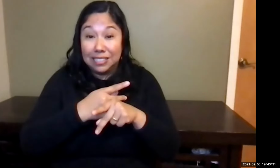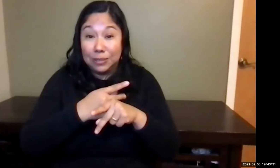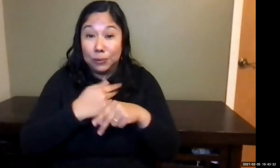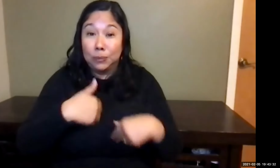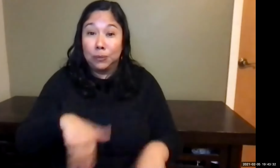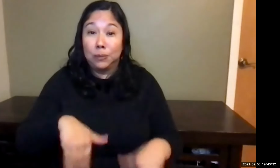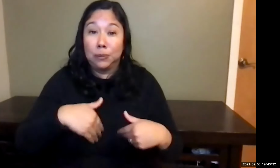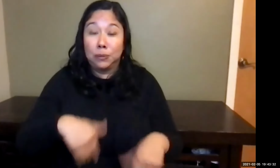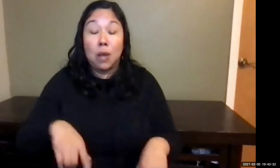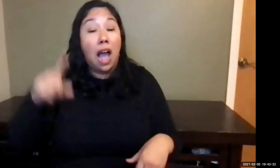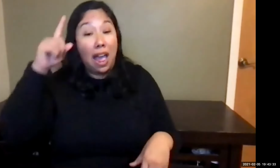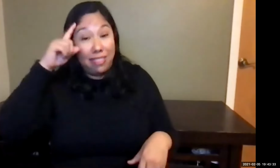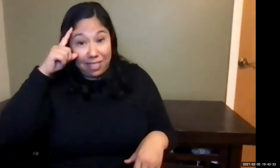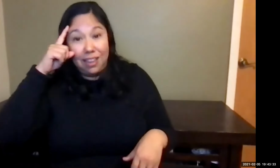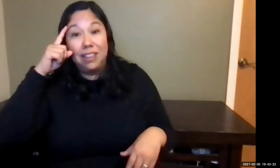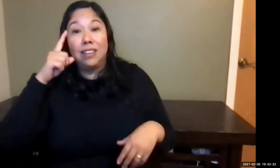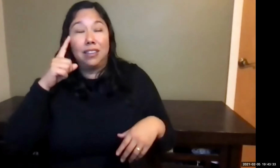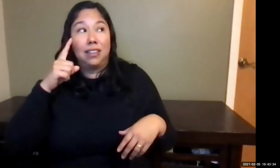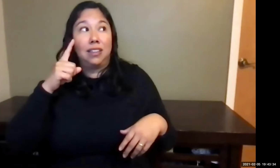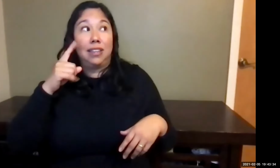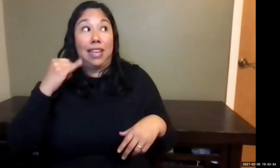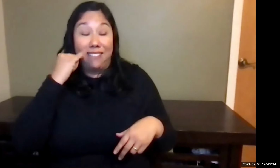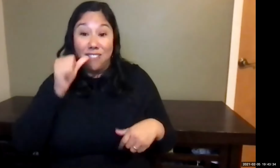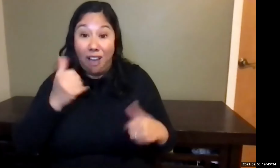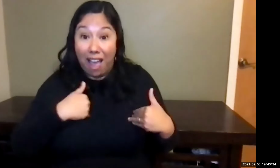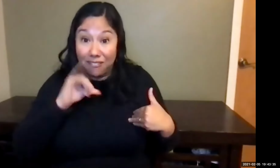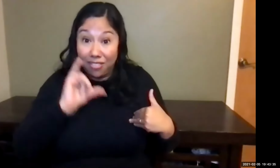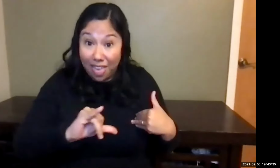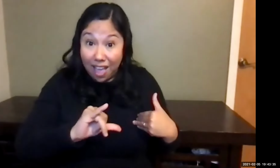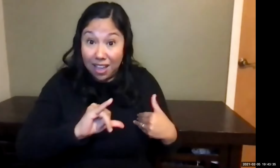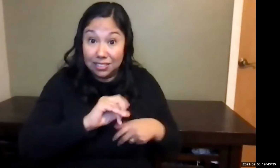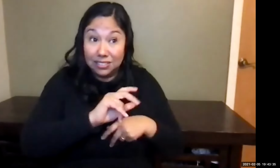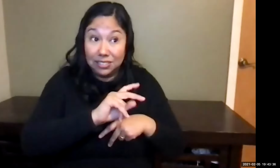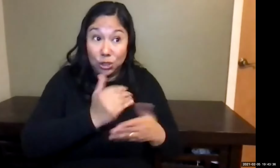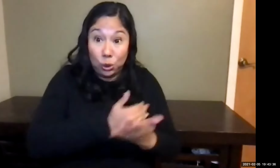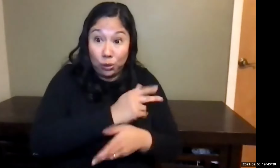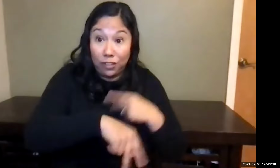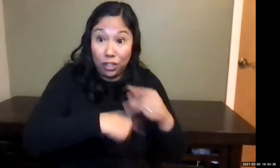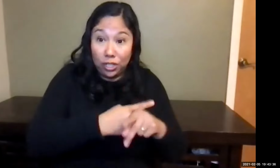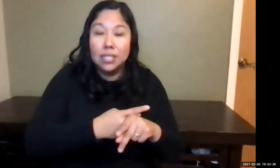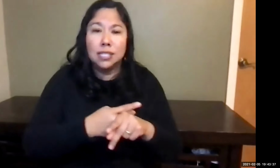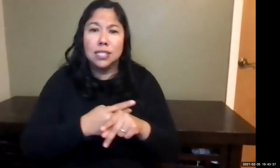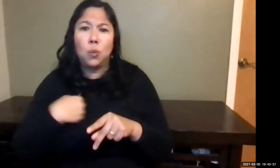be much much more optimistic in terms of, you know, we just need to now get in the vaccine